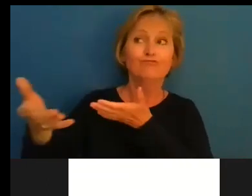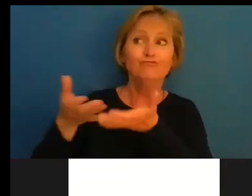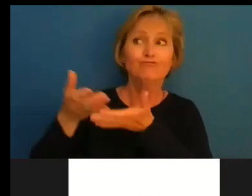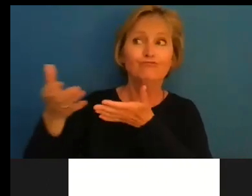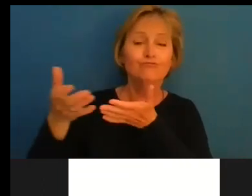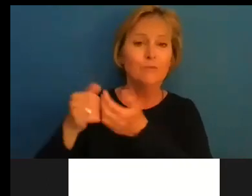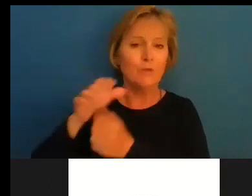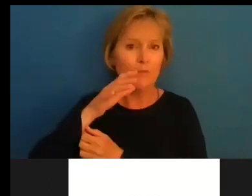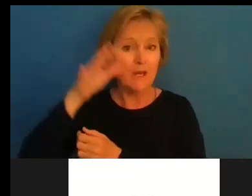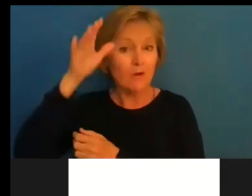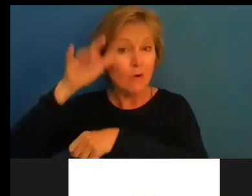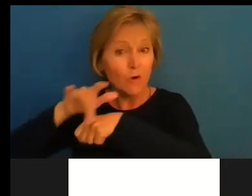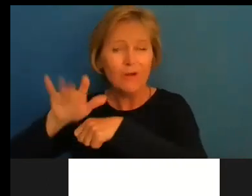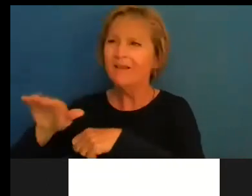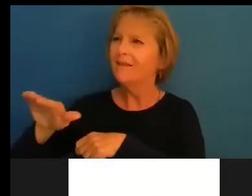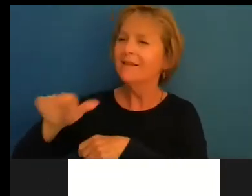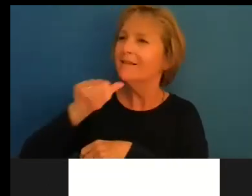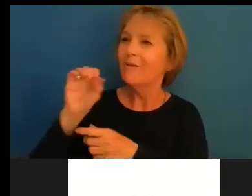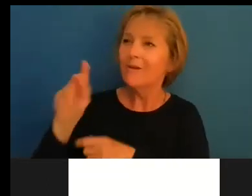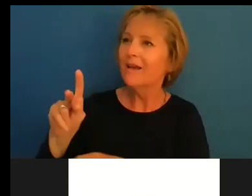with your parents early, and be like, hey, this is not okay.